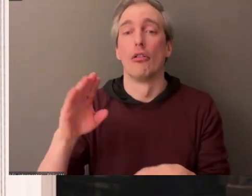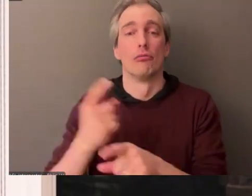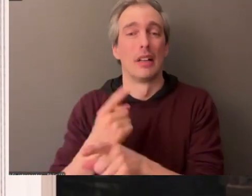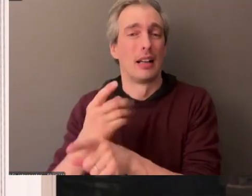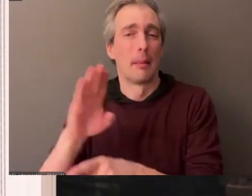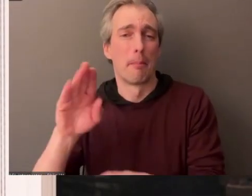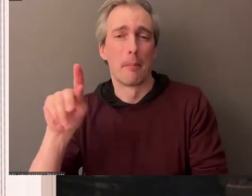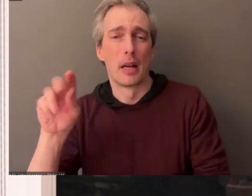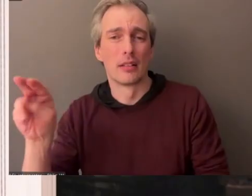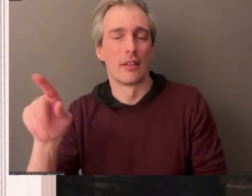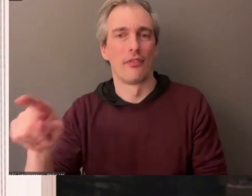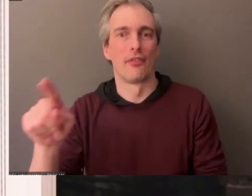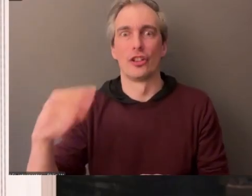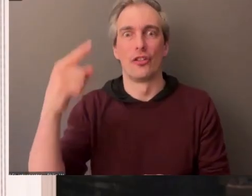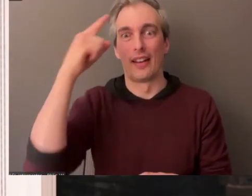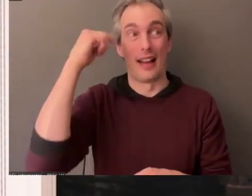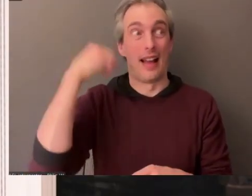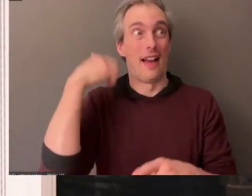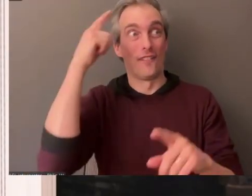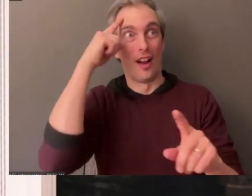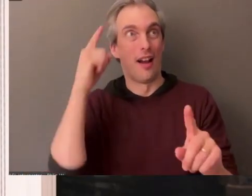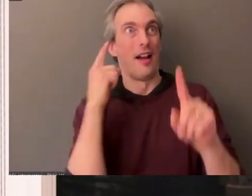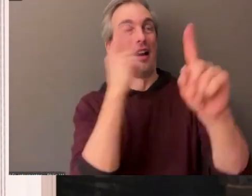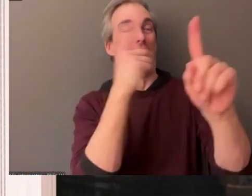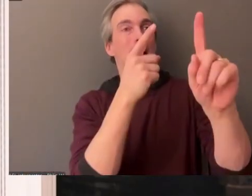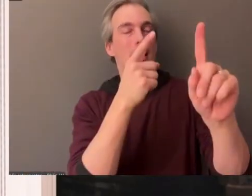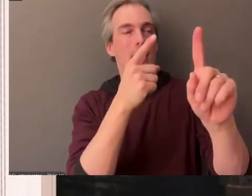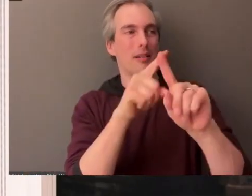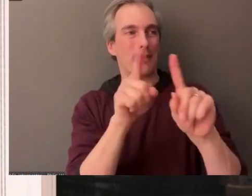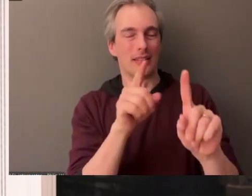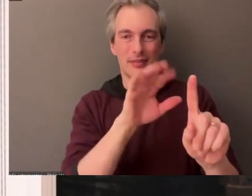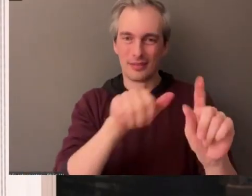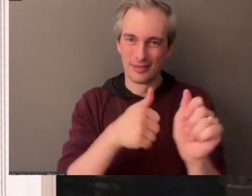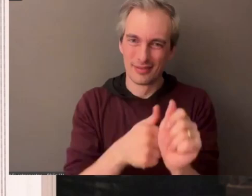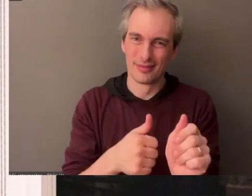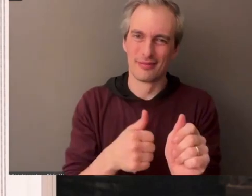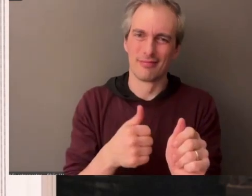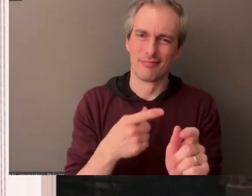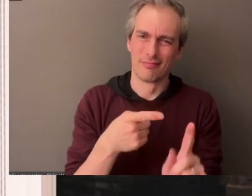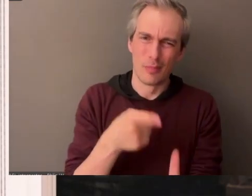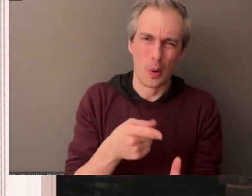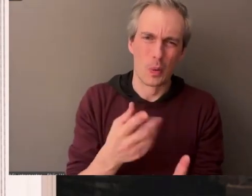To me, we don't... Design systems are not... Delivered with enough context